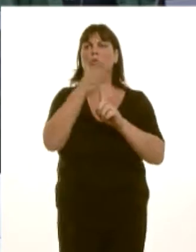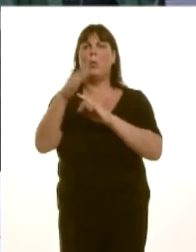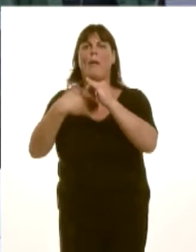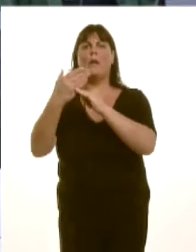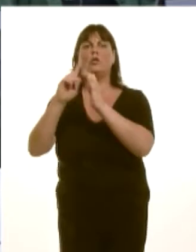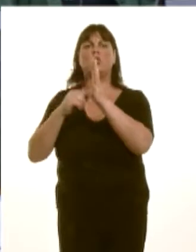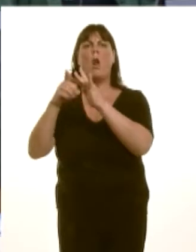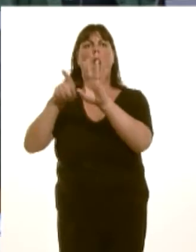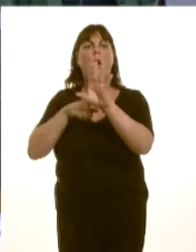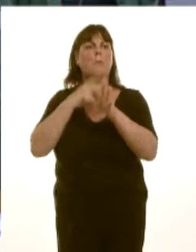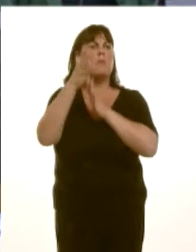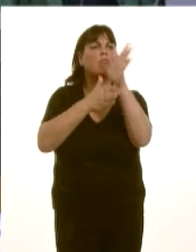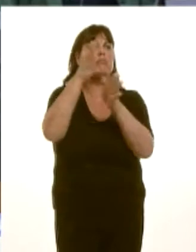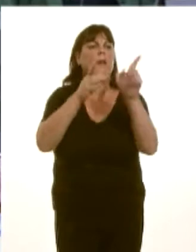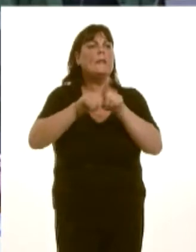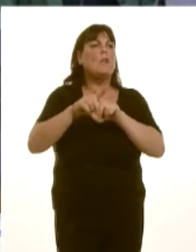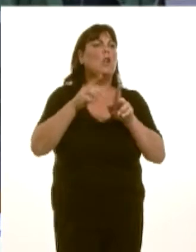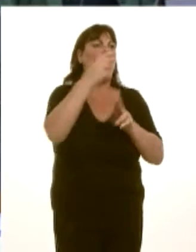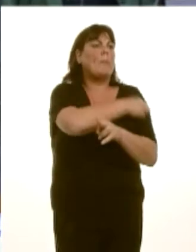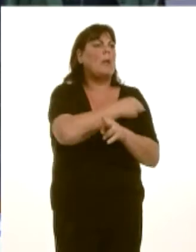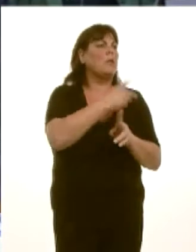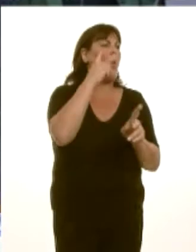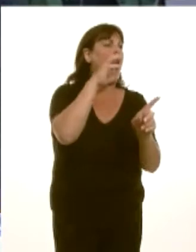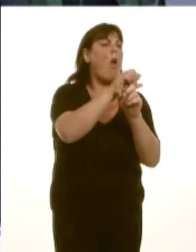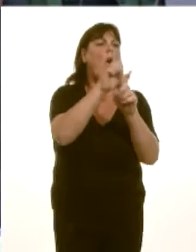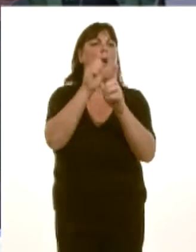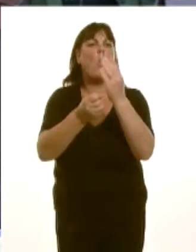The steering group will now, of course, take the report forward.